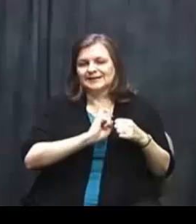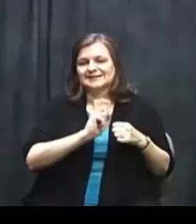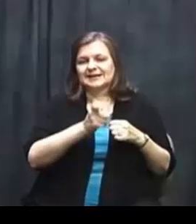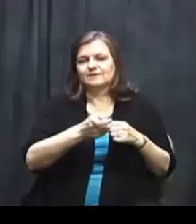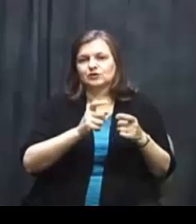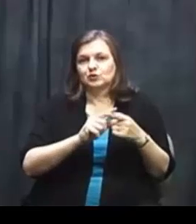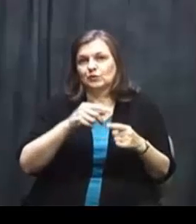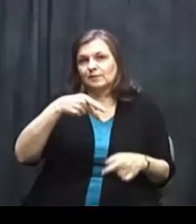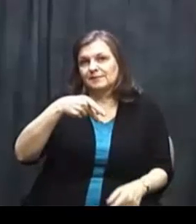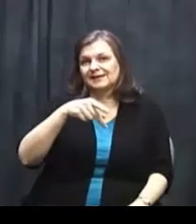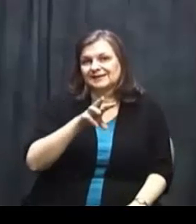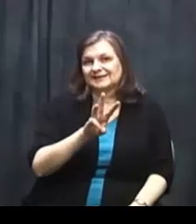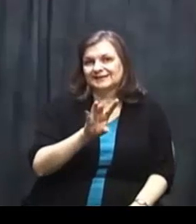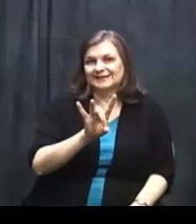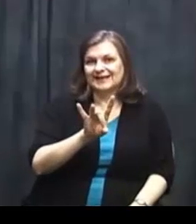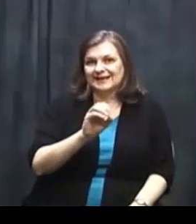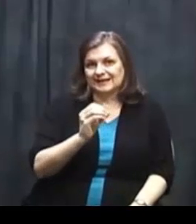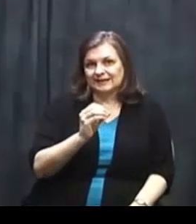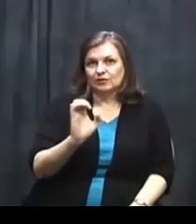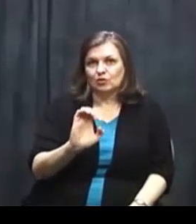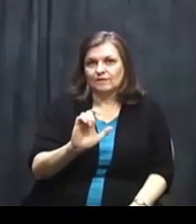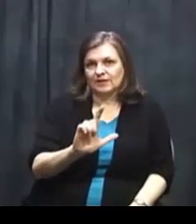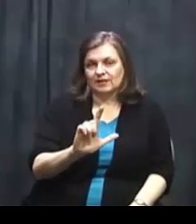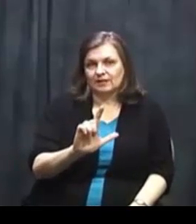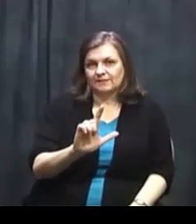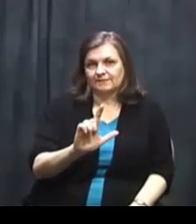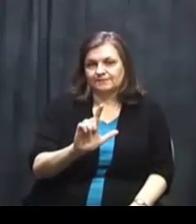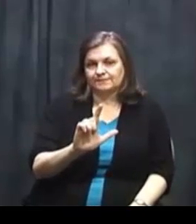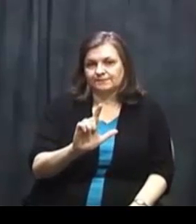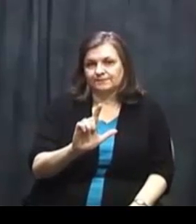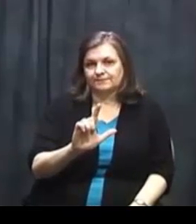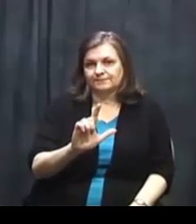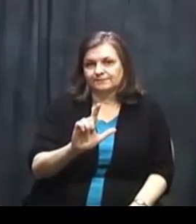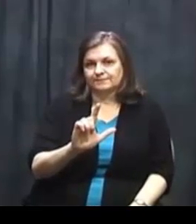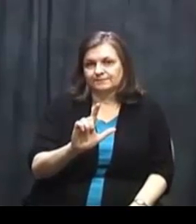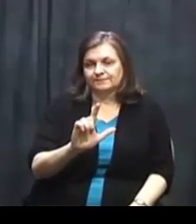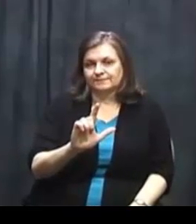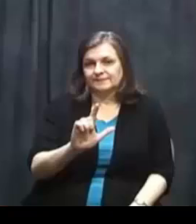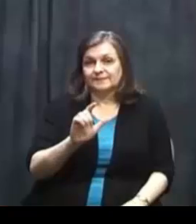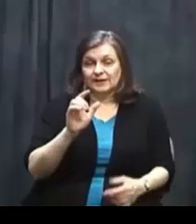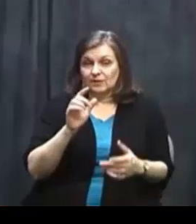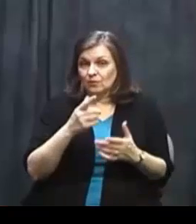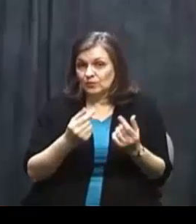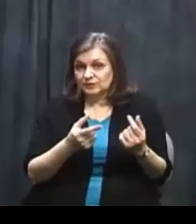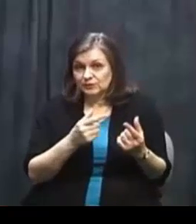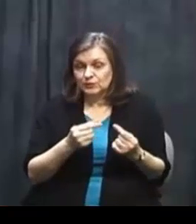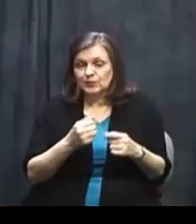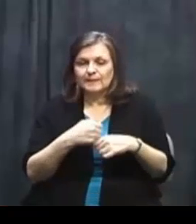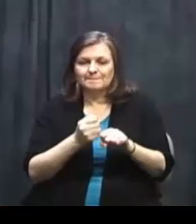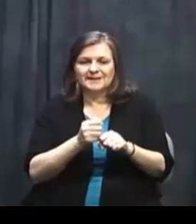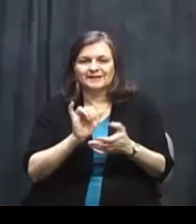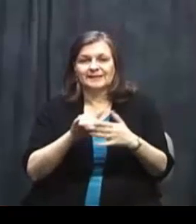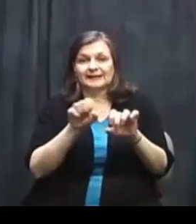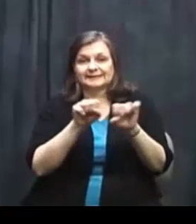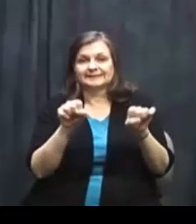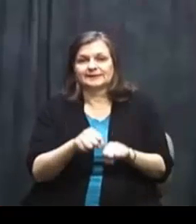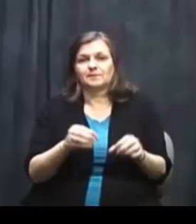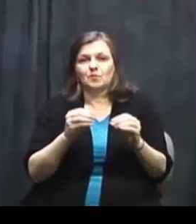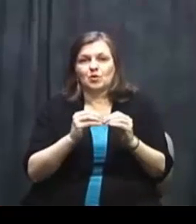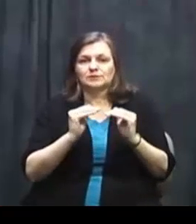the P680 chlorophyll all this is doing is stabilizing the system